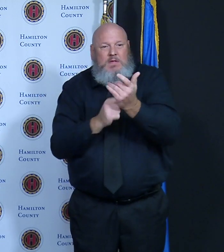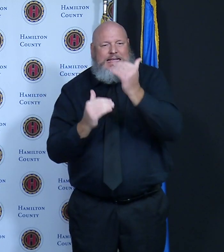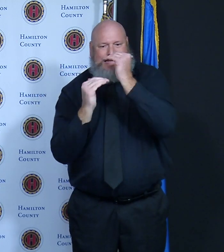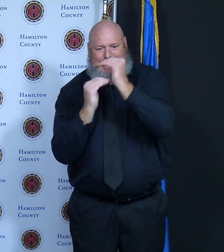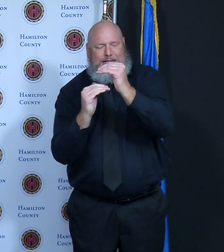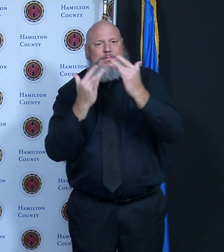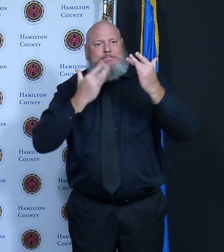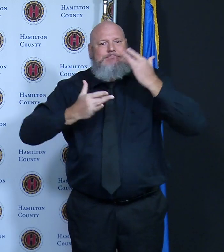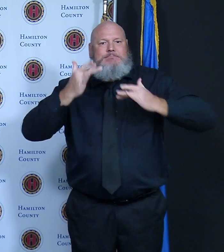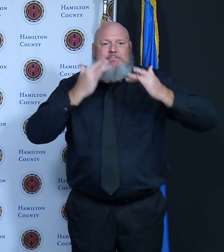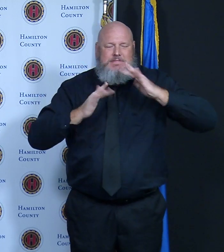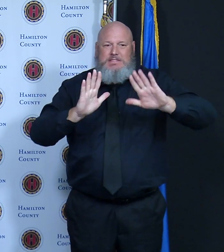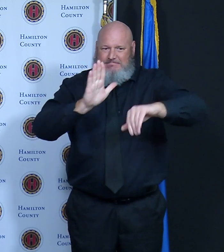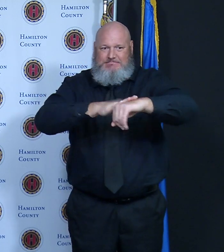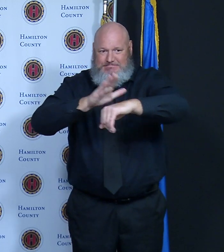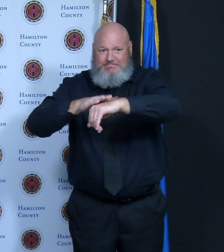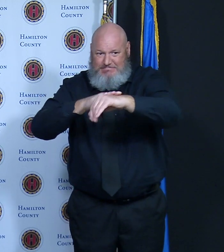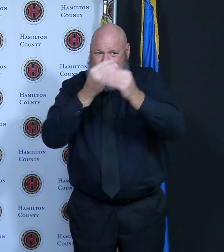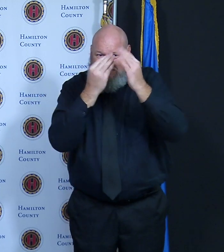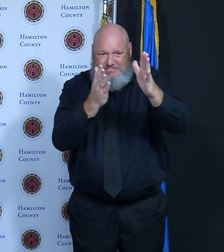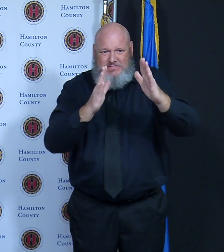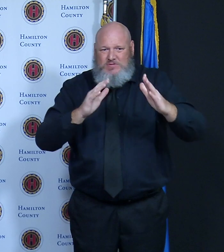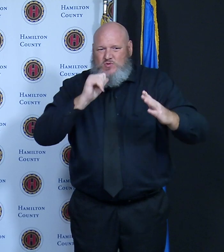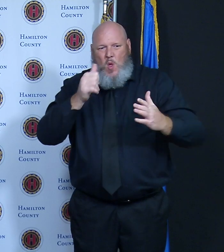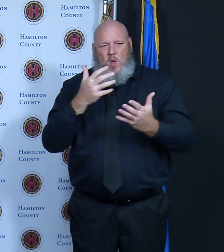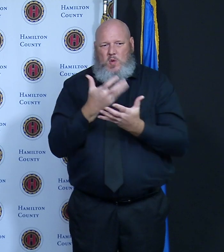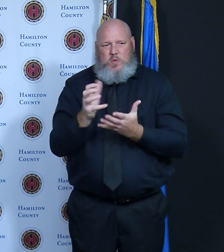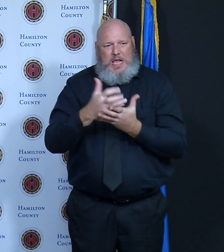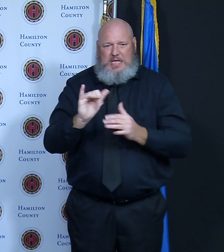local government working with the state of Ohio and the federal government to